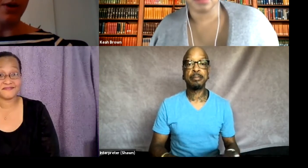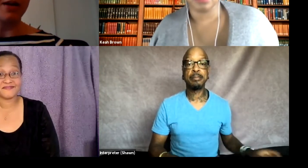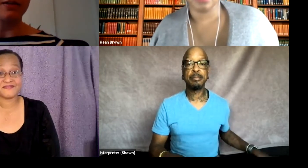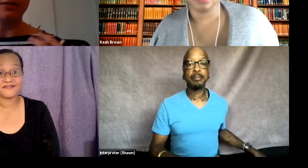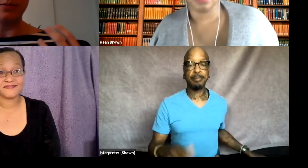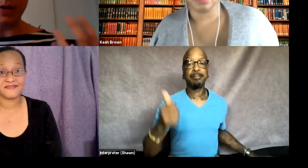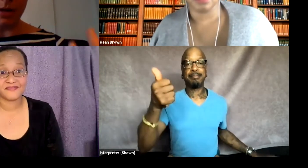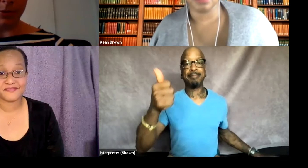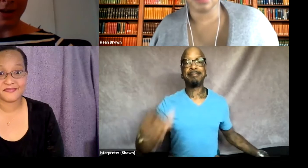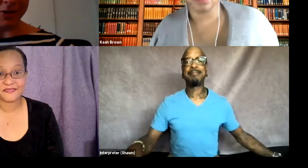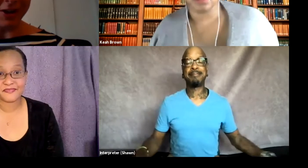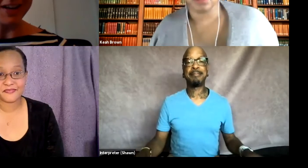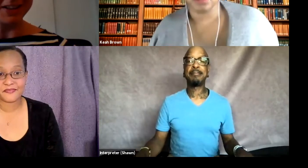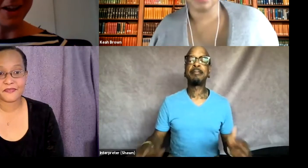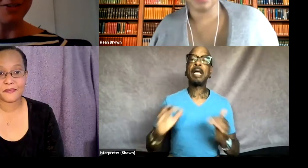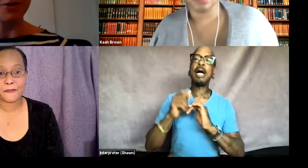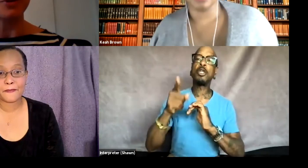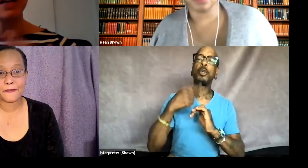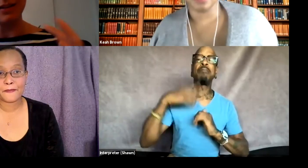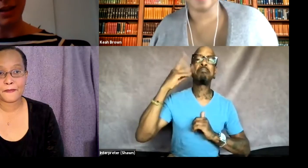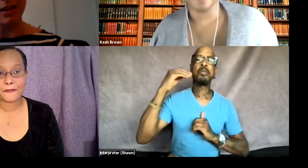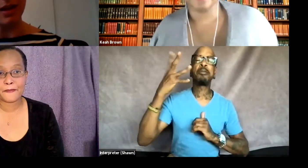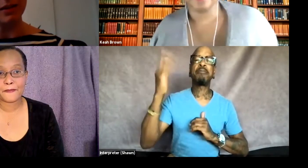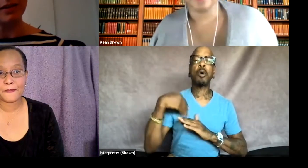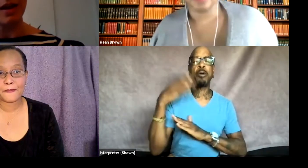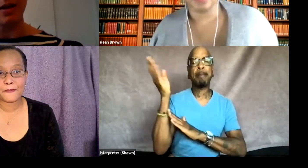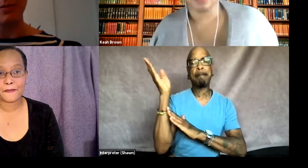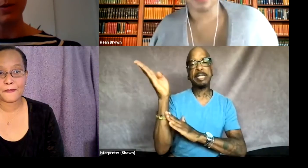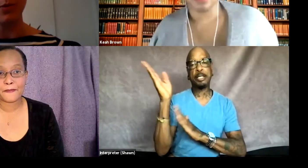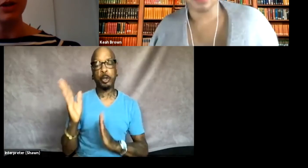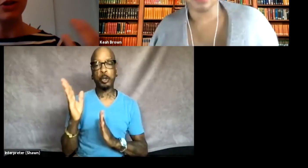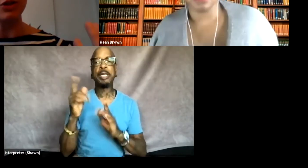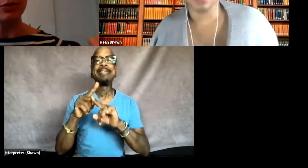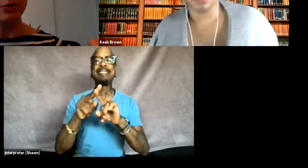who has been a presenter and a lot of arenas like this, what do you.